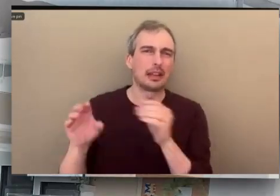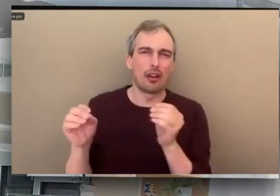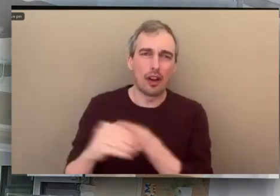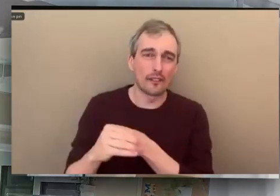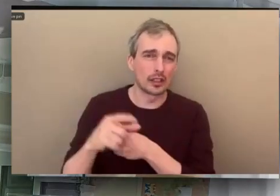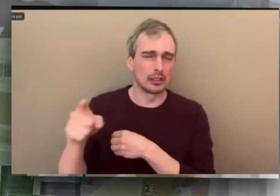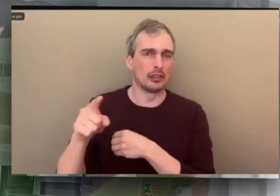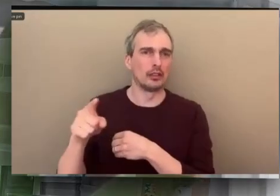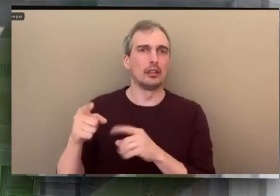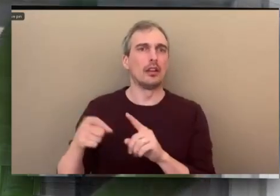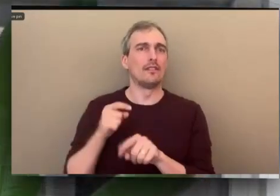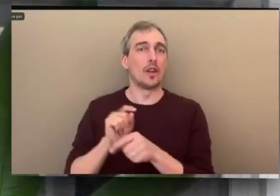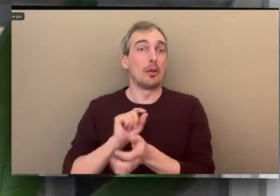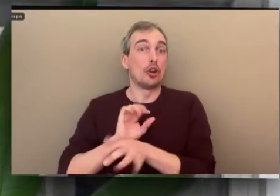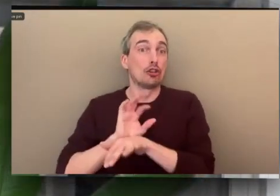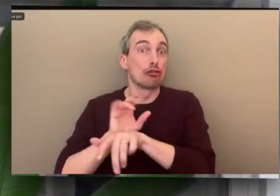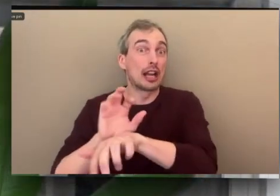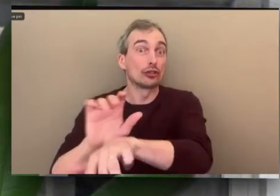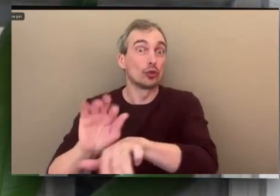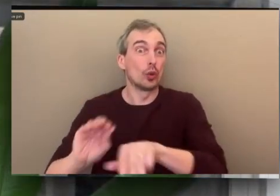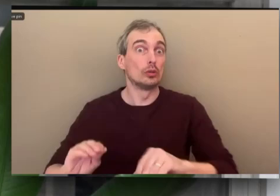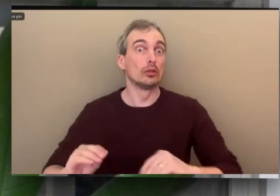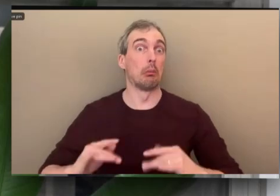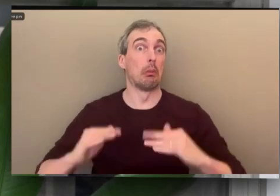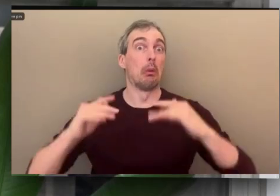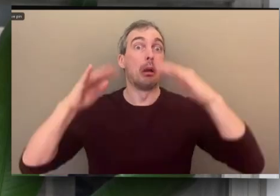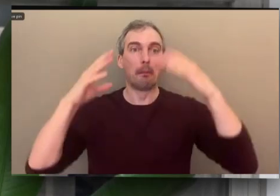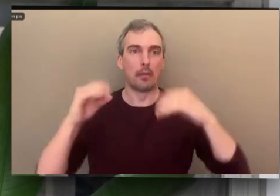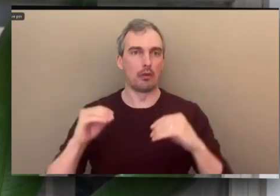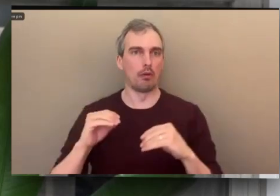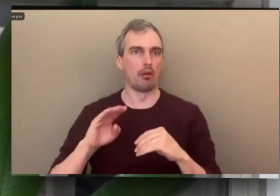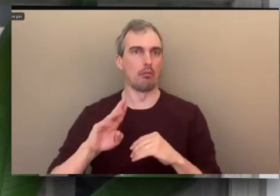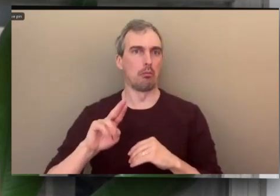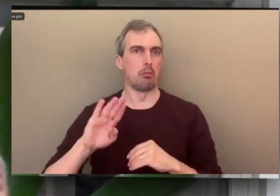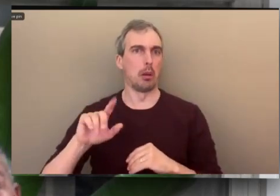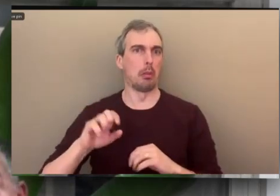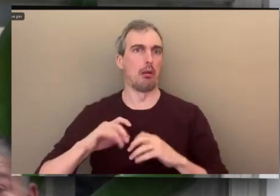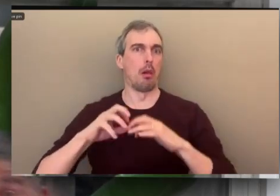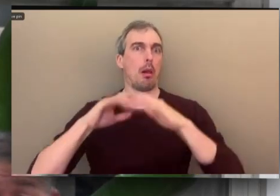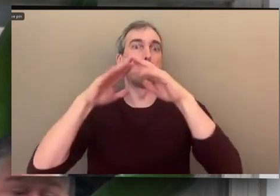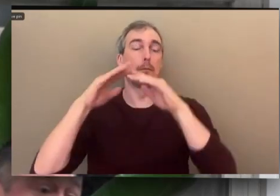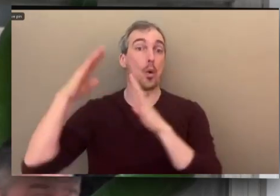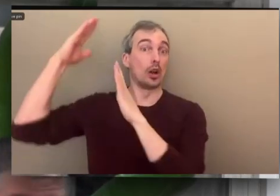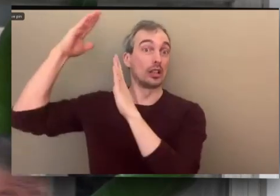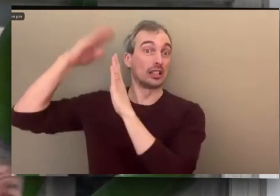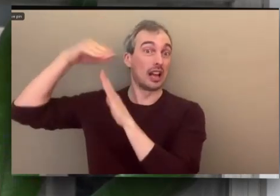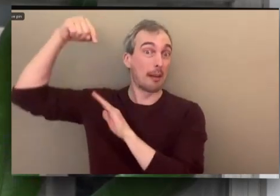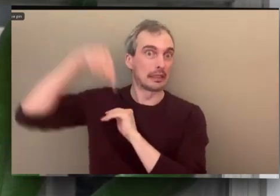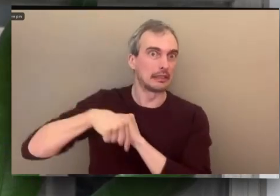Great question. And I think I have different versions of that answer just from ebbs and flows throughout the...